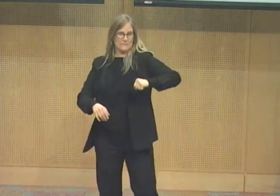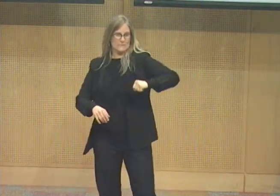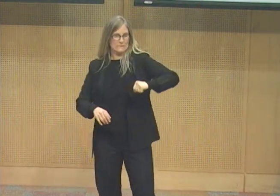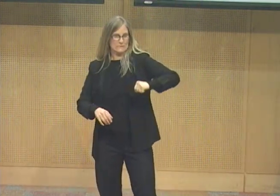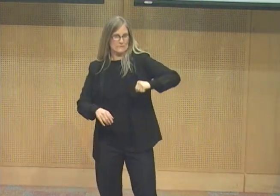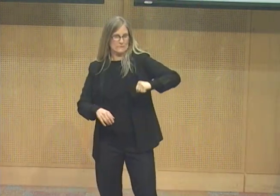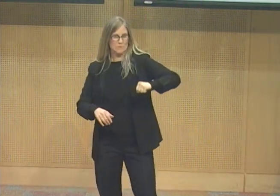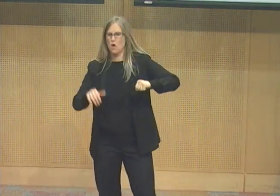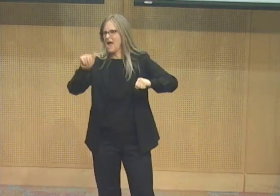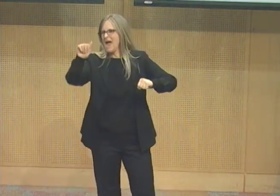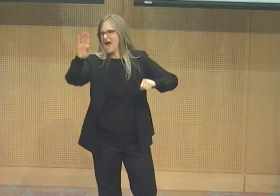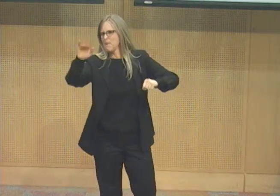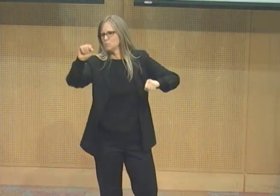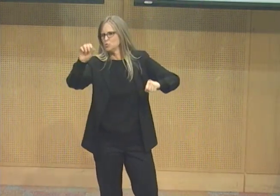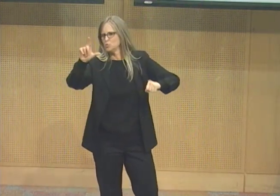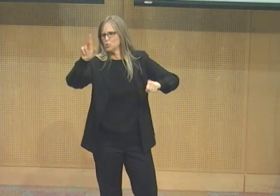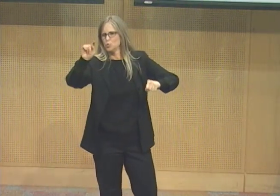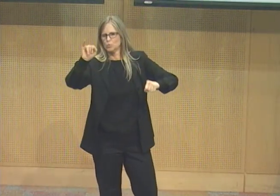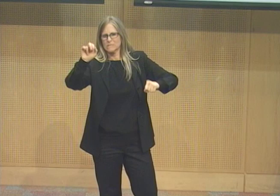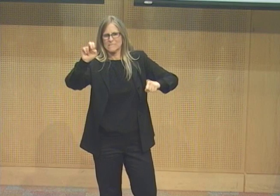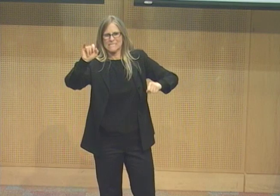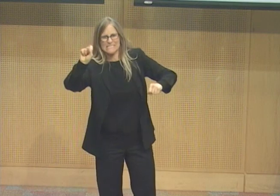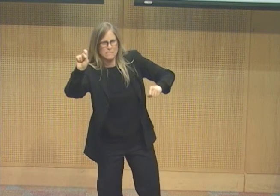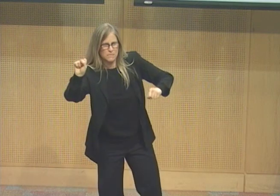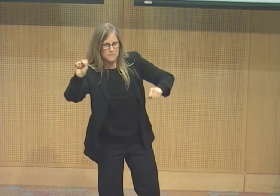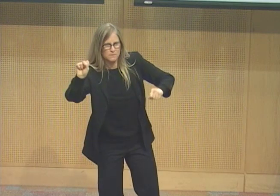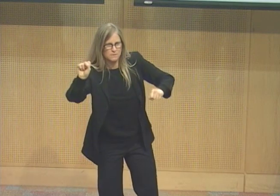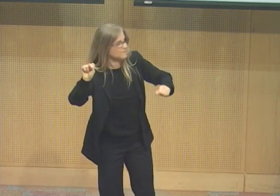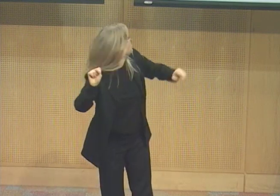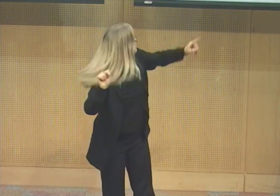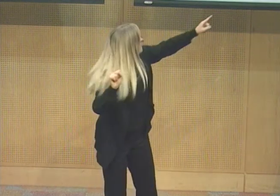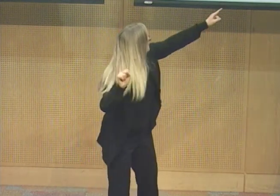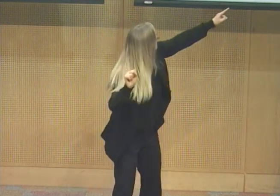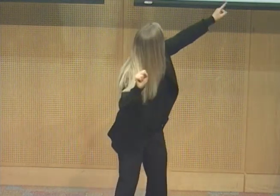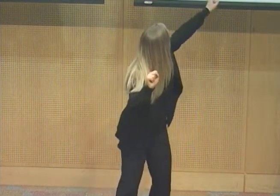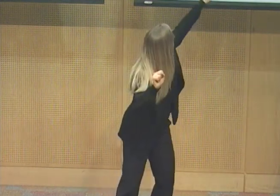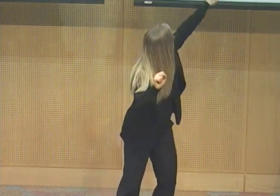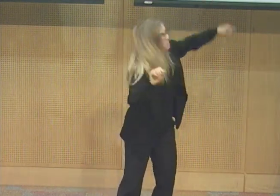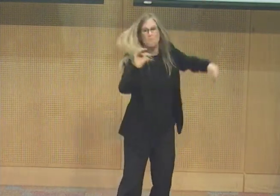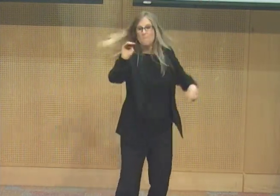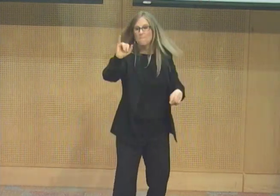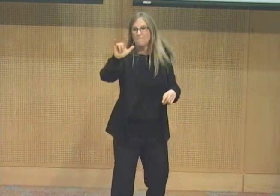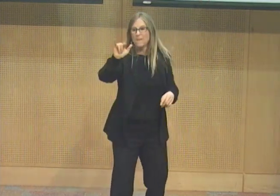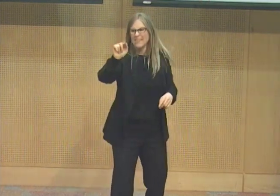"resisting" or "resistance," "able to resist,"